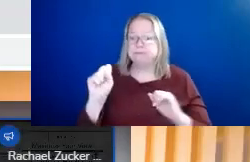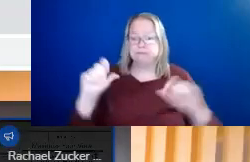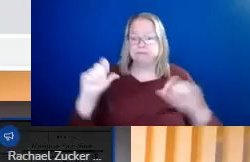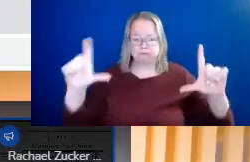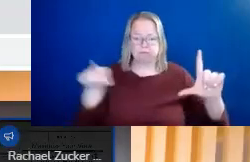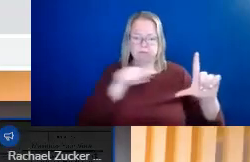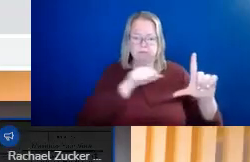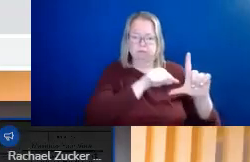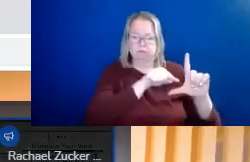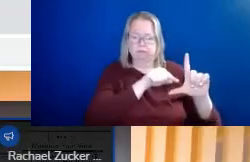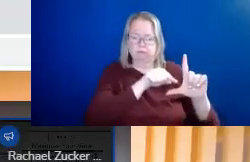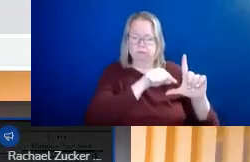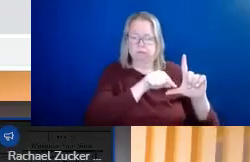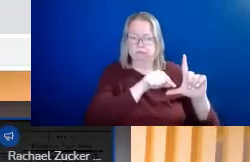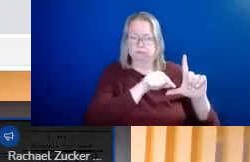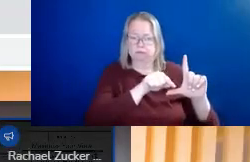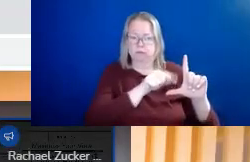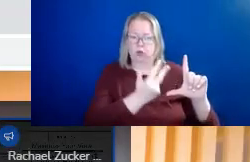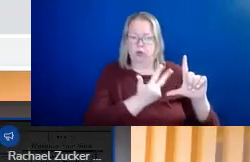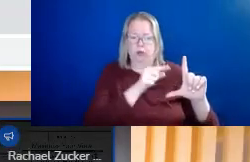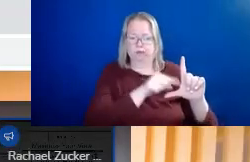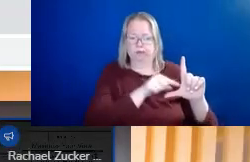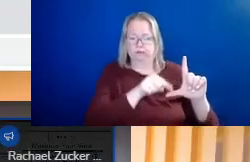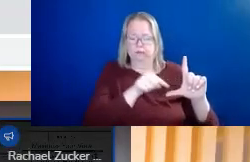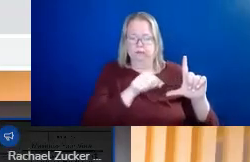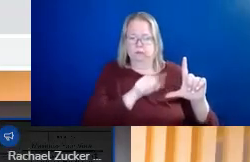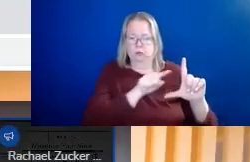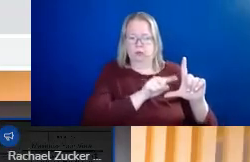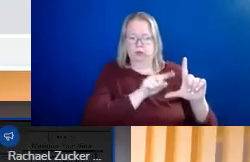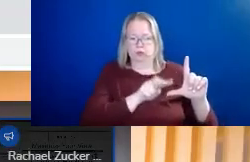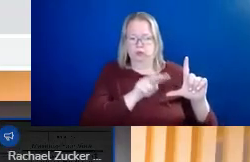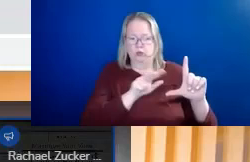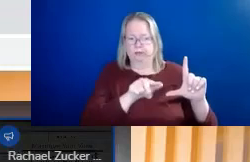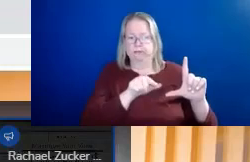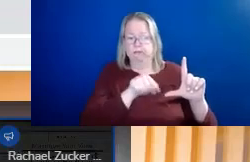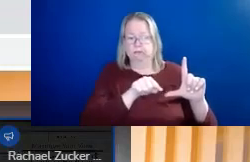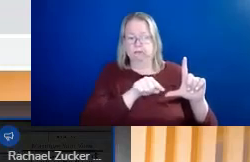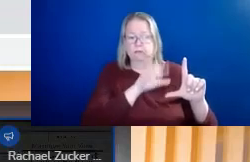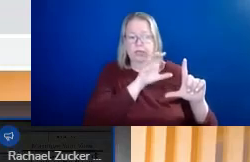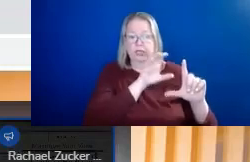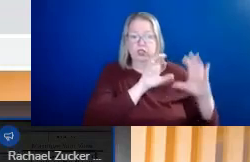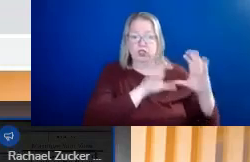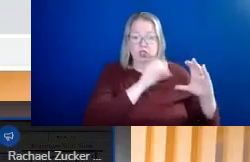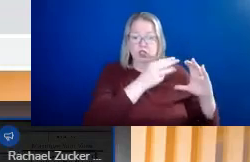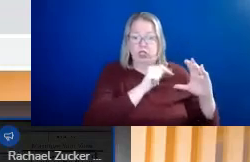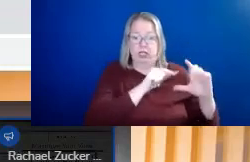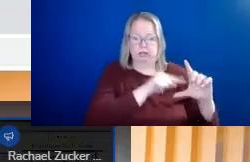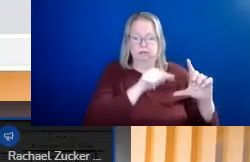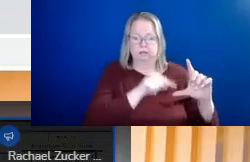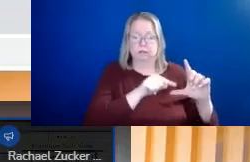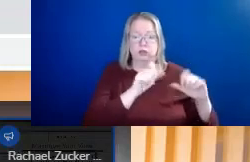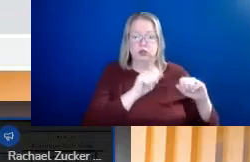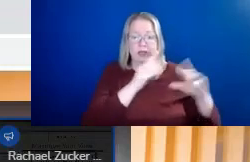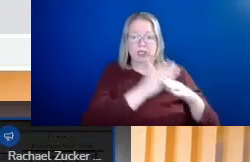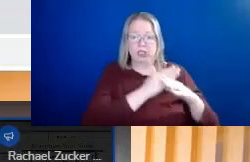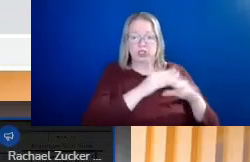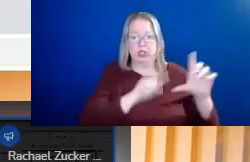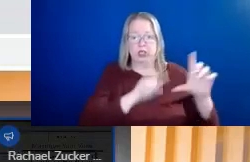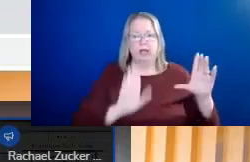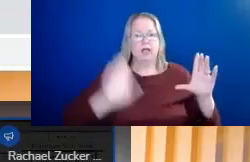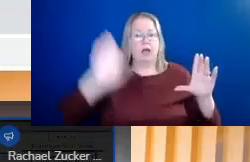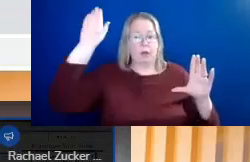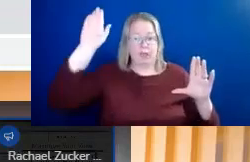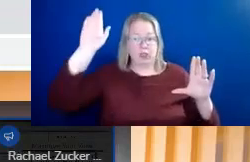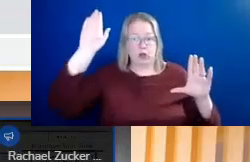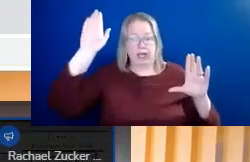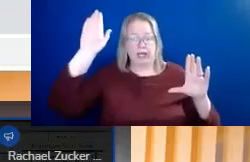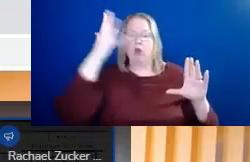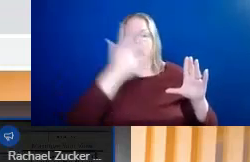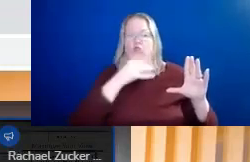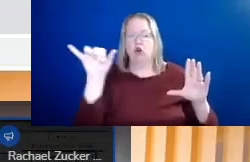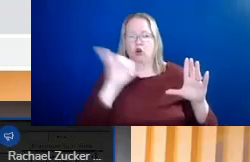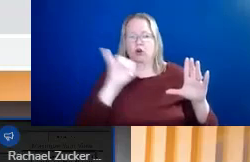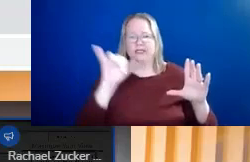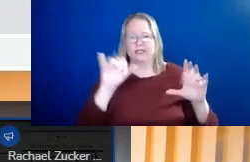12:26:31 corner there are three icons 12:26:37 . It looks like a computer screen